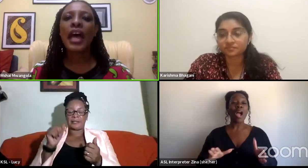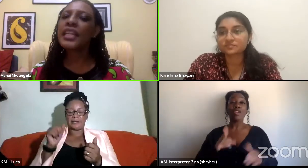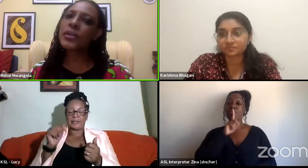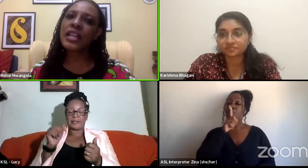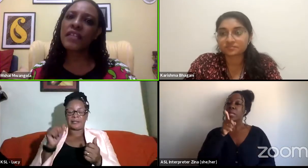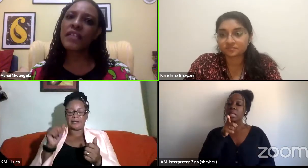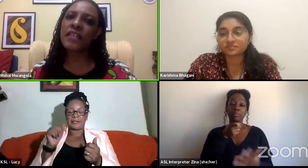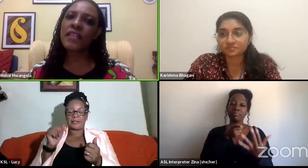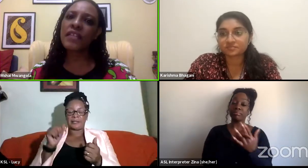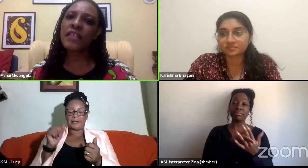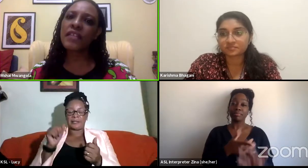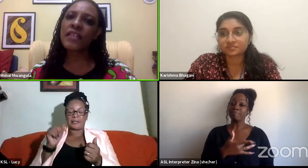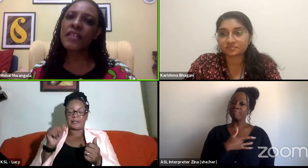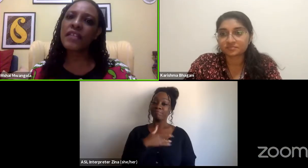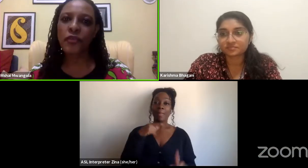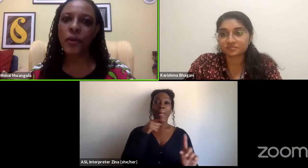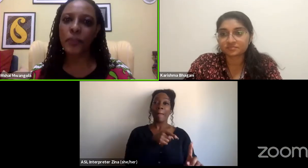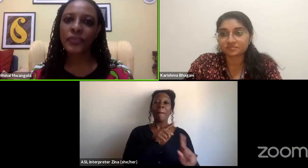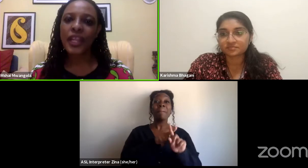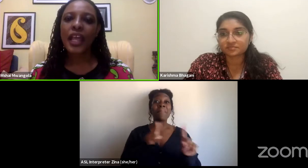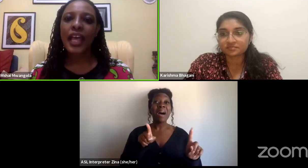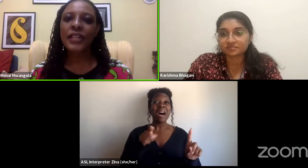And he would never tell us where the quotations were from.